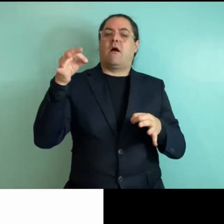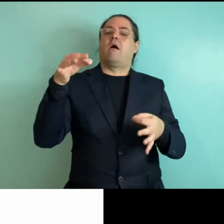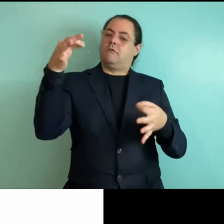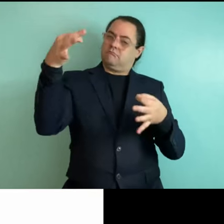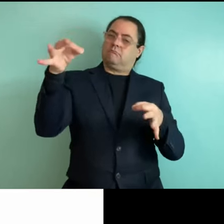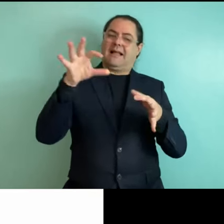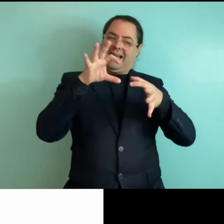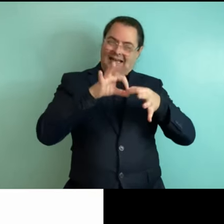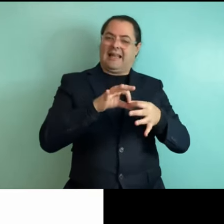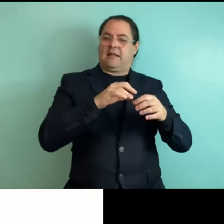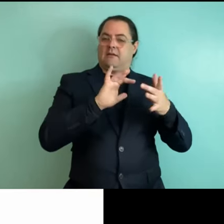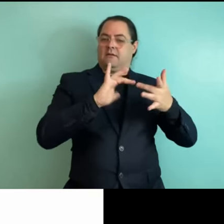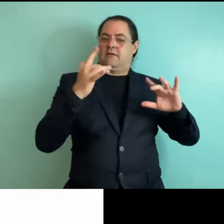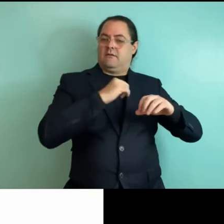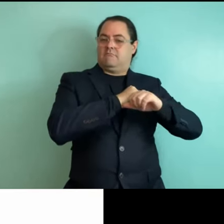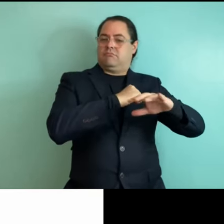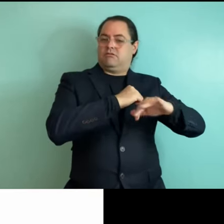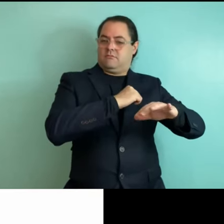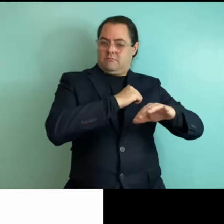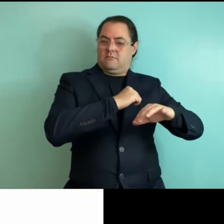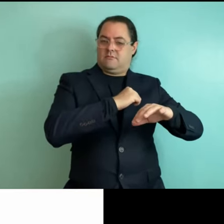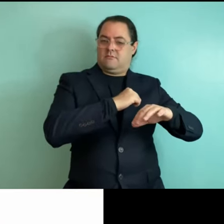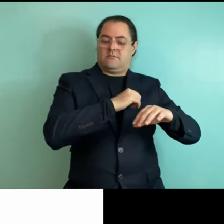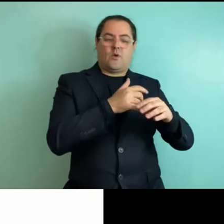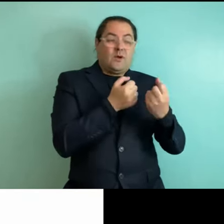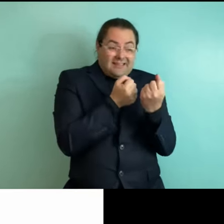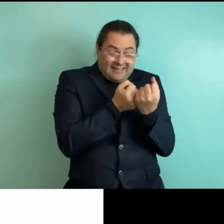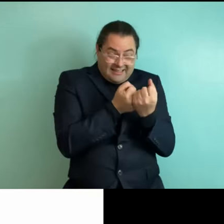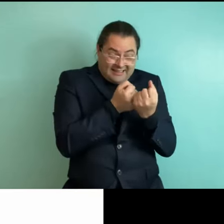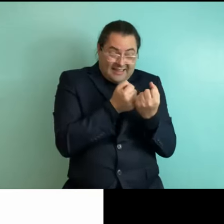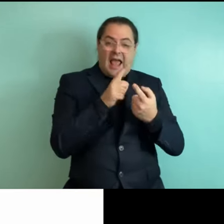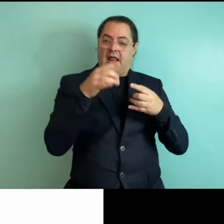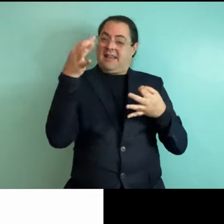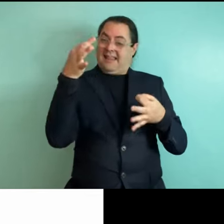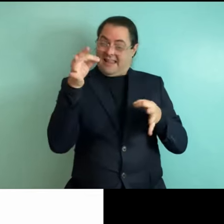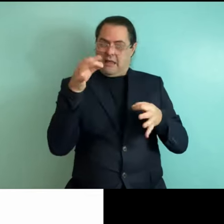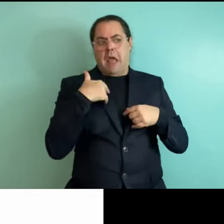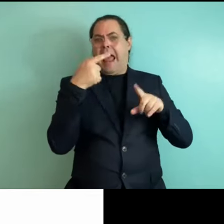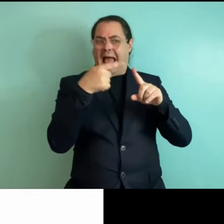is is that ultimately it's too with the intention to retain them. So they are undergoing that